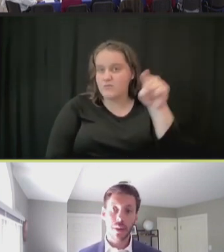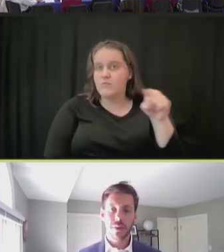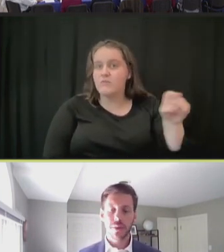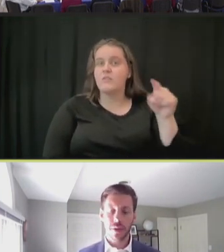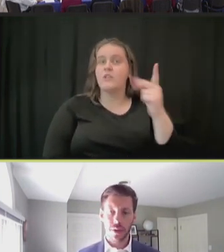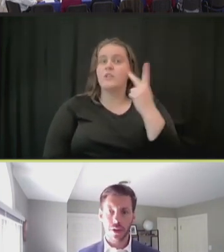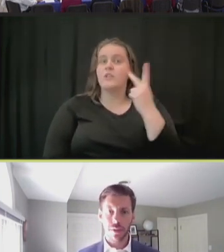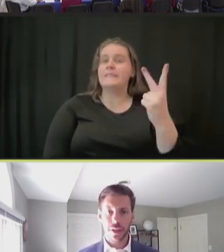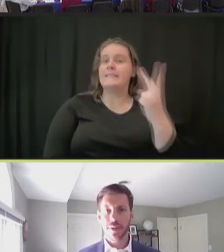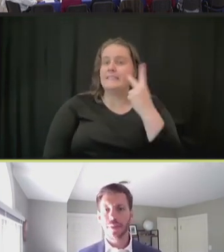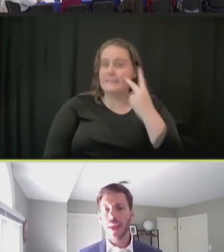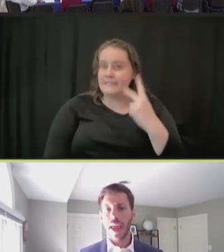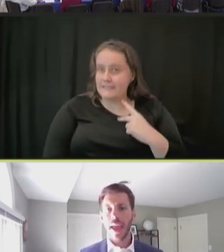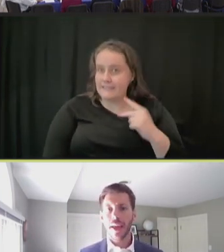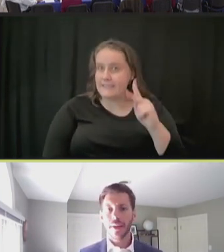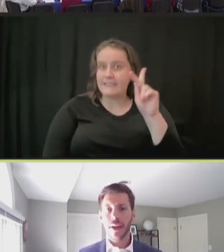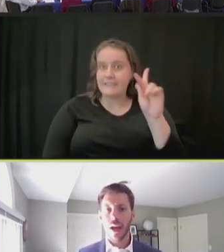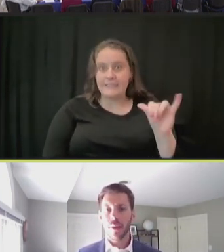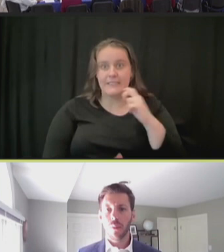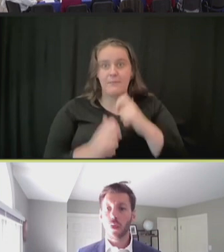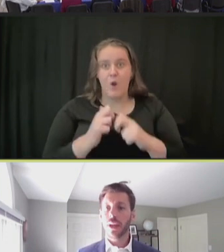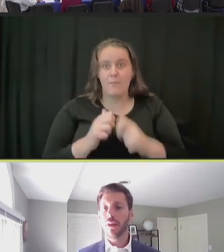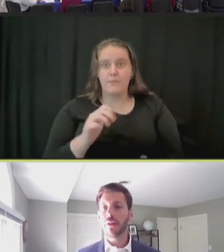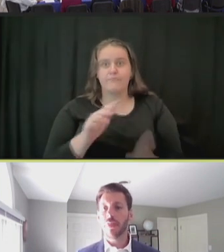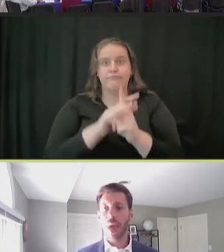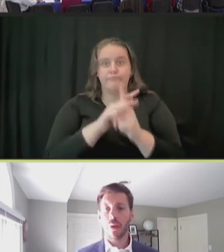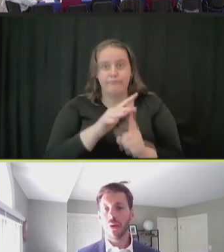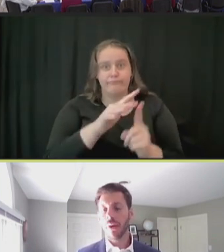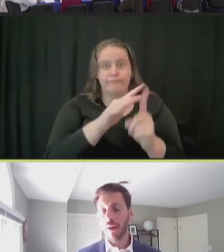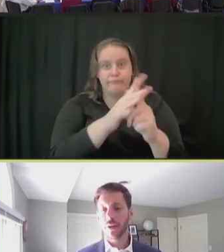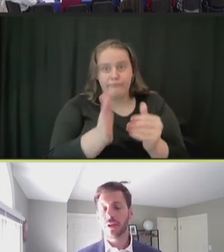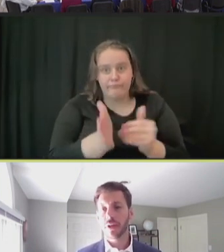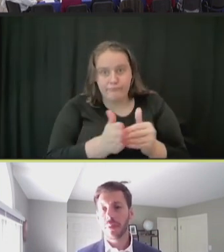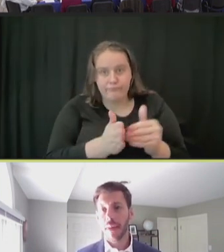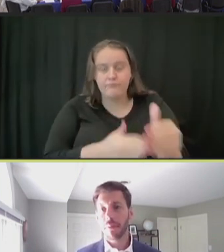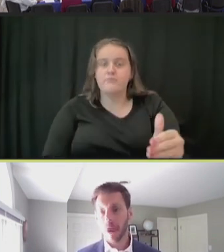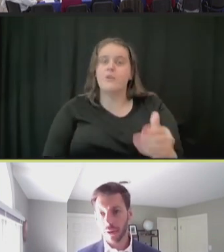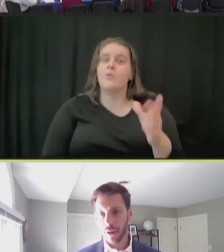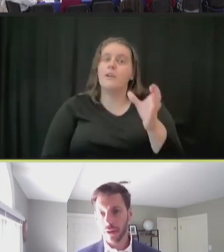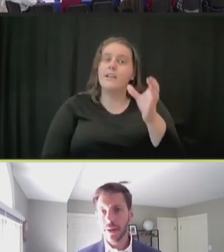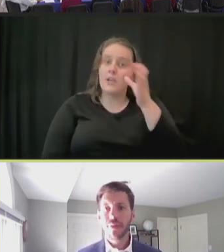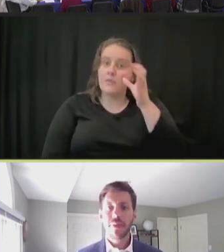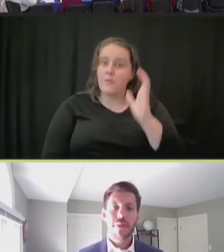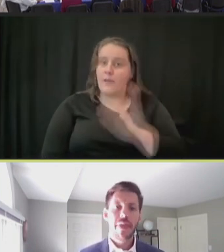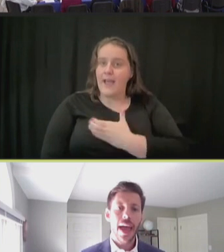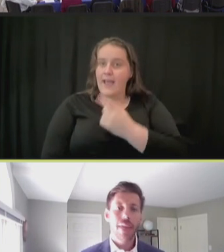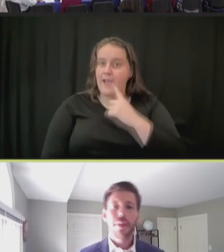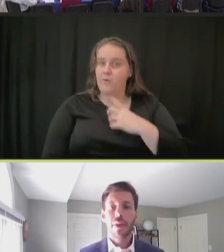up to the surface. And we're hearing from our health insurance plan partners that